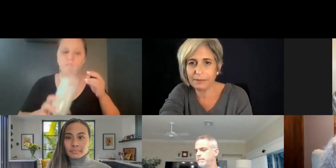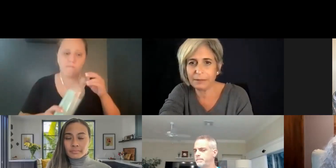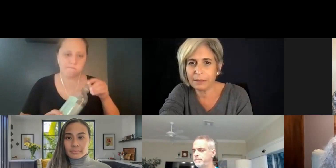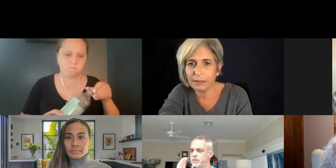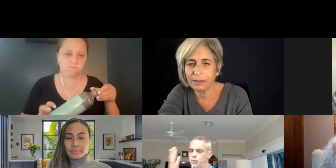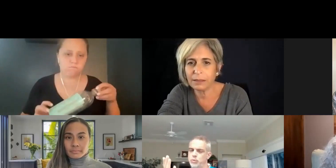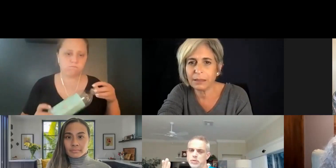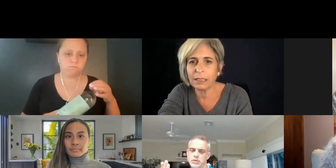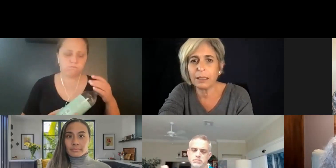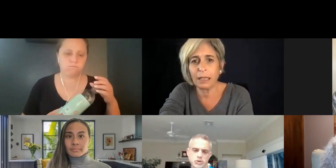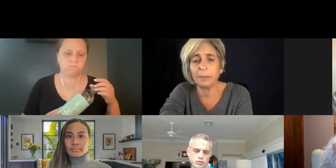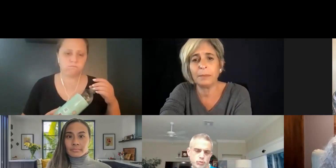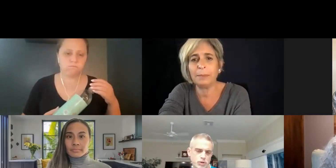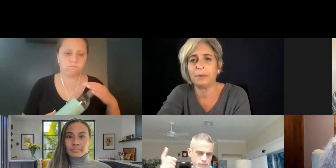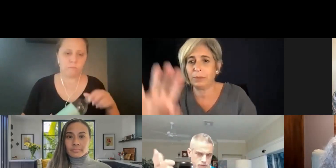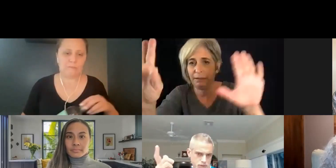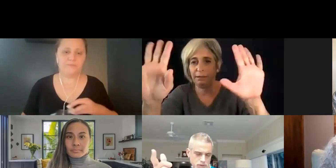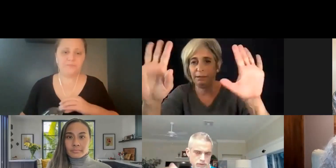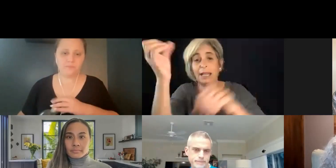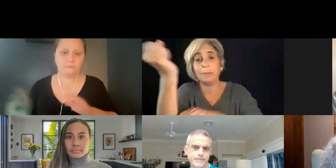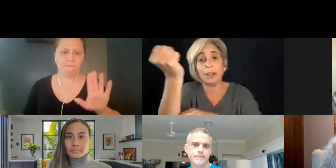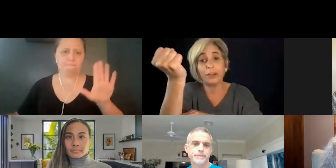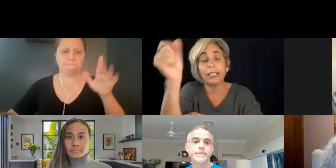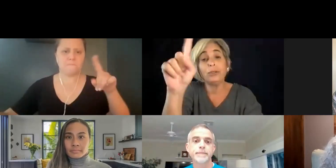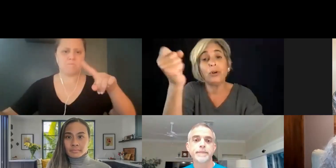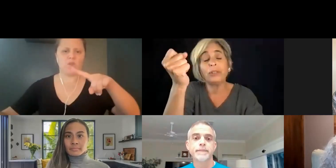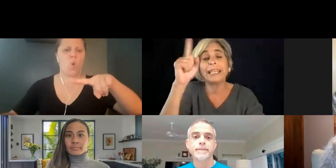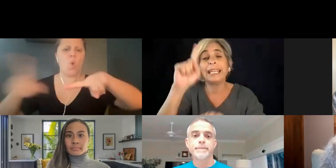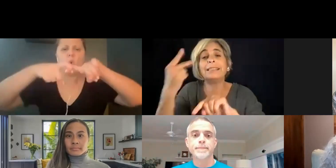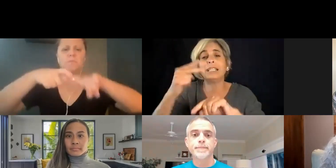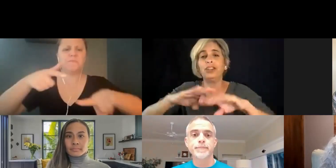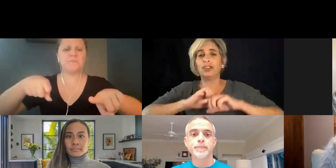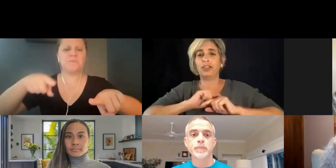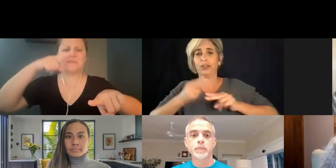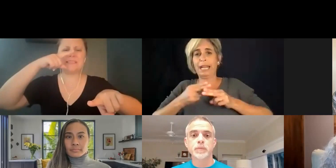and ... Beth: I'm wait ... I'm sorry can you hold I